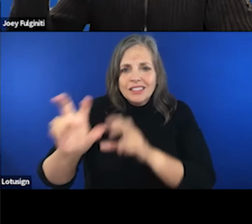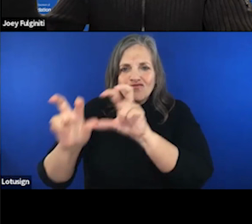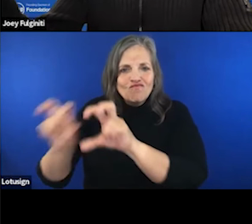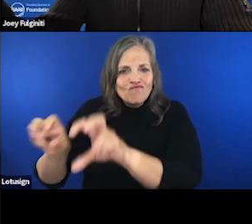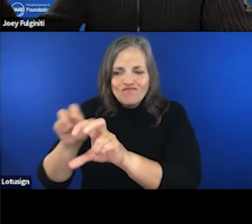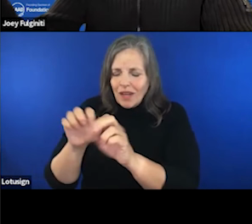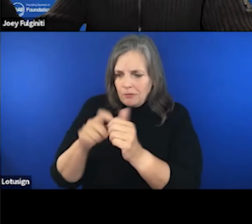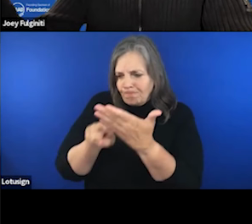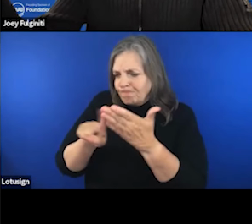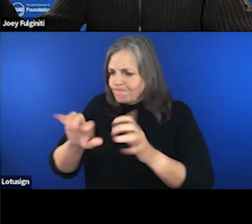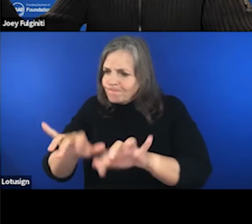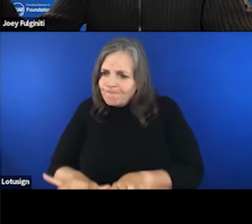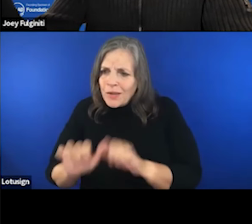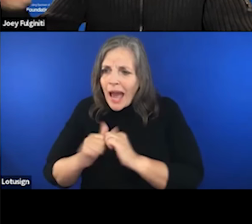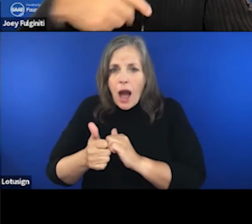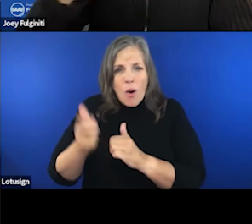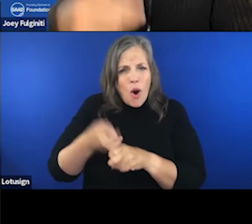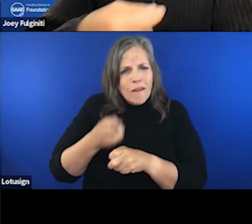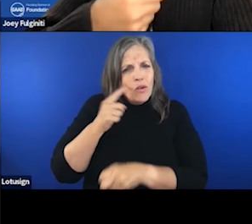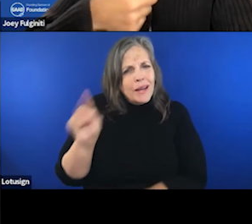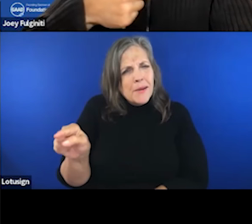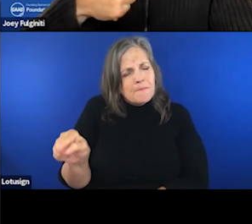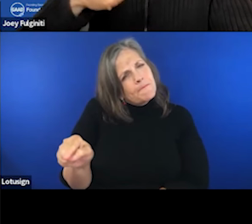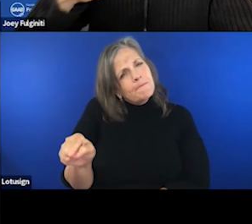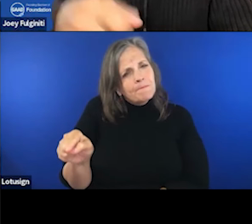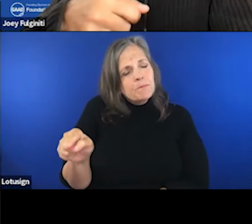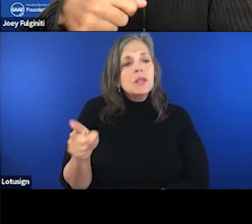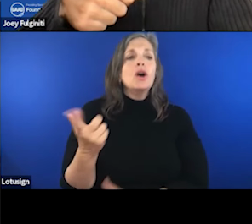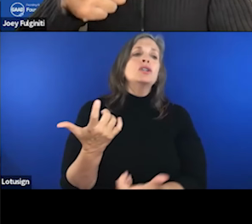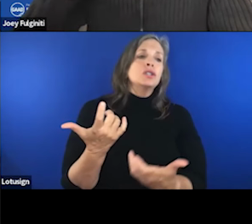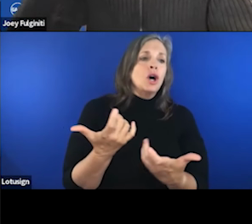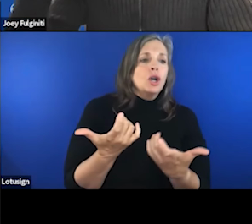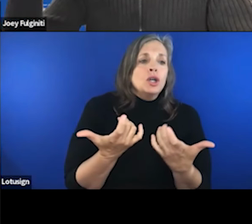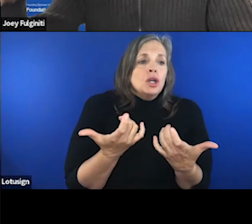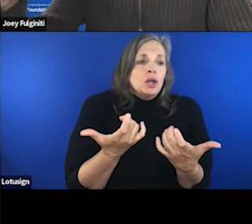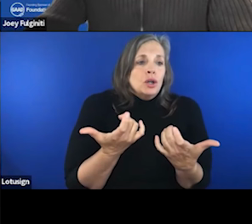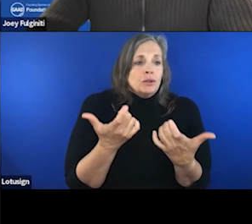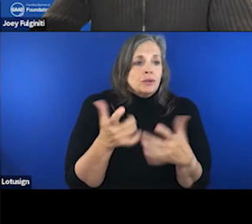differences and use cases as well but we also must understand the physical now and mental constraints